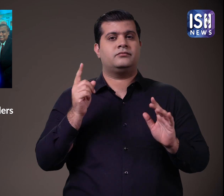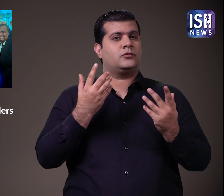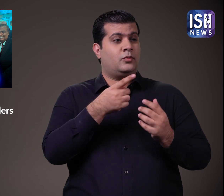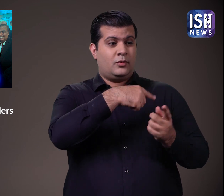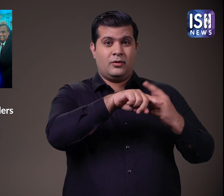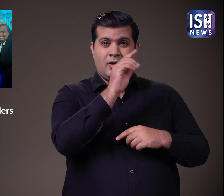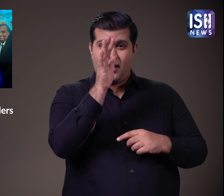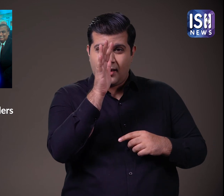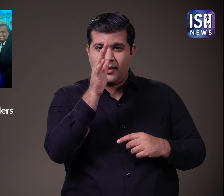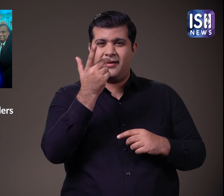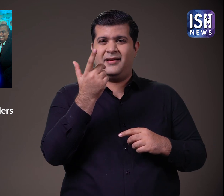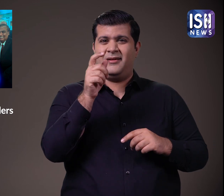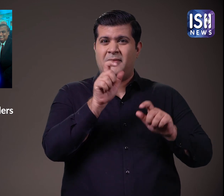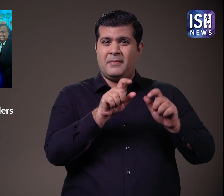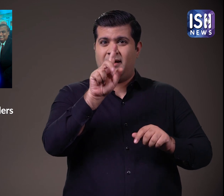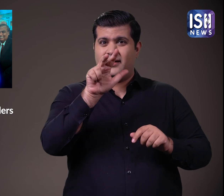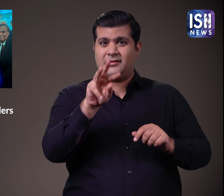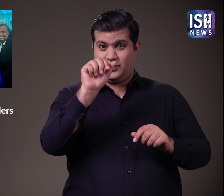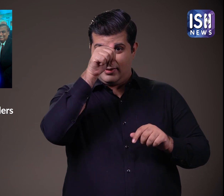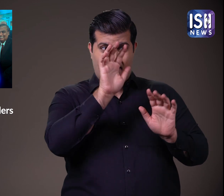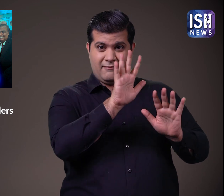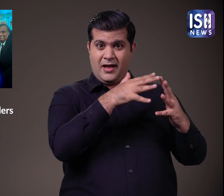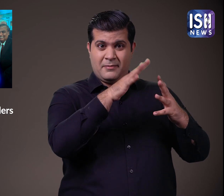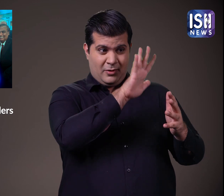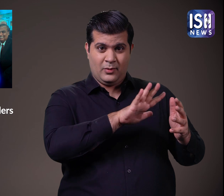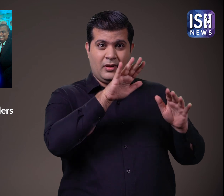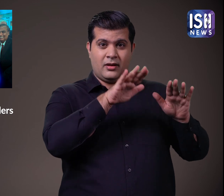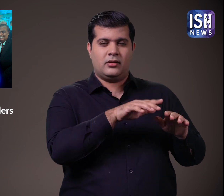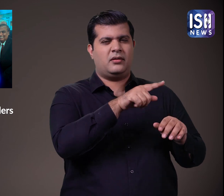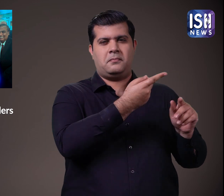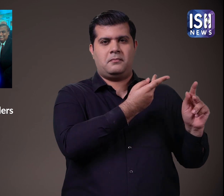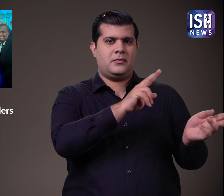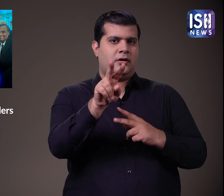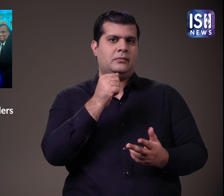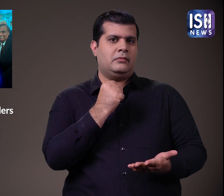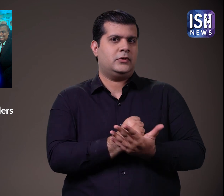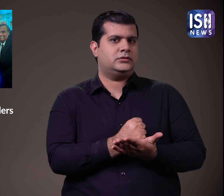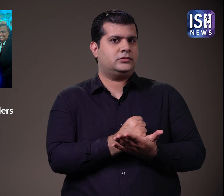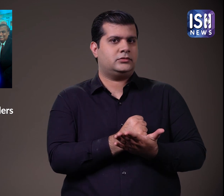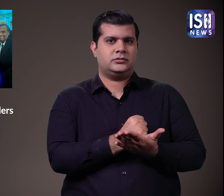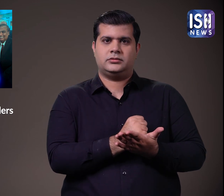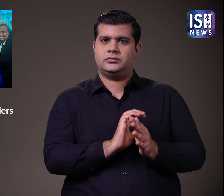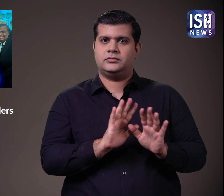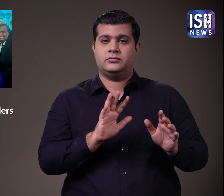US wants to send these illegal Indian immigrants back to India.